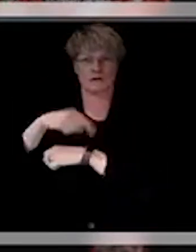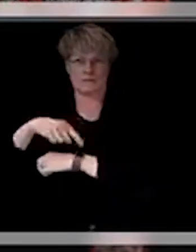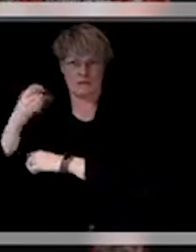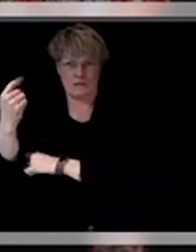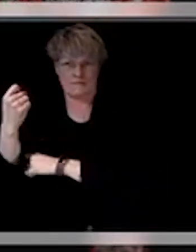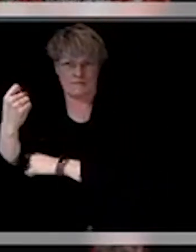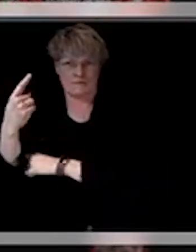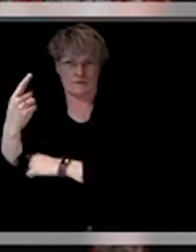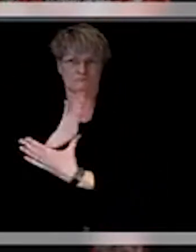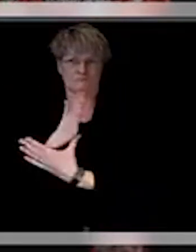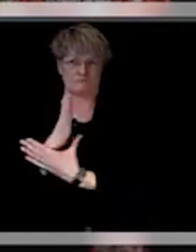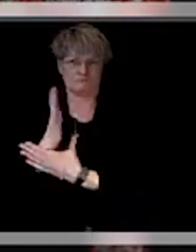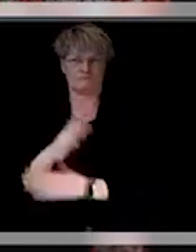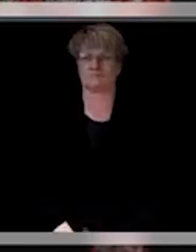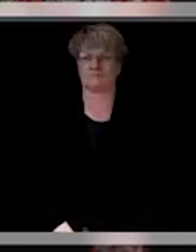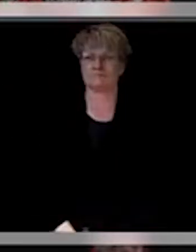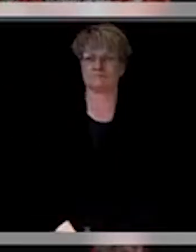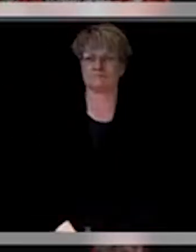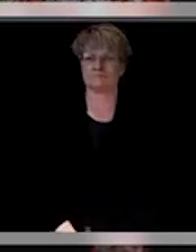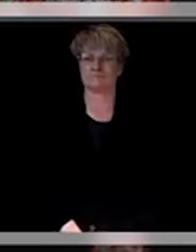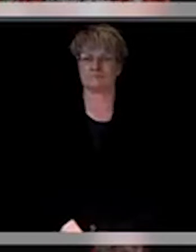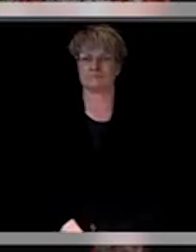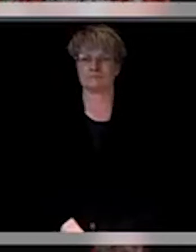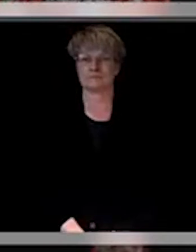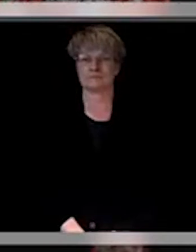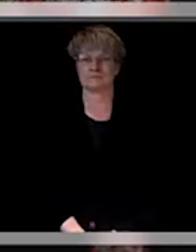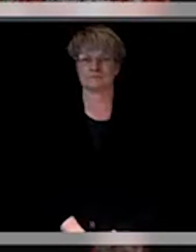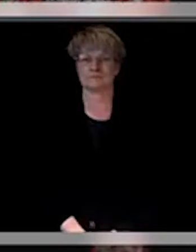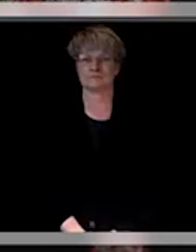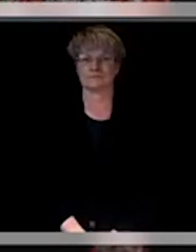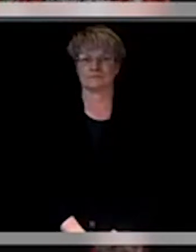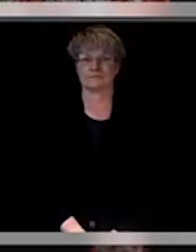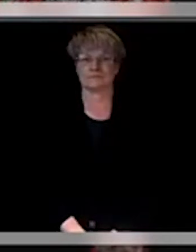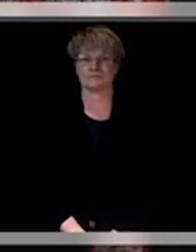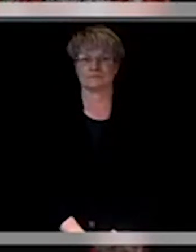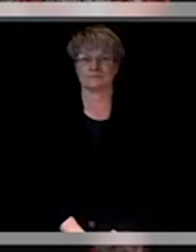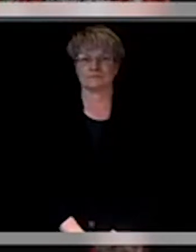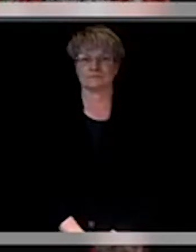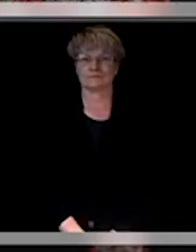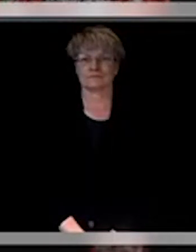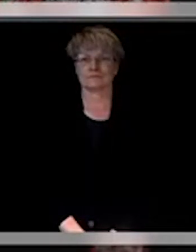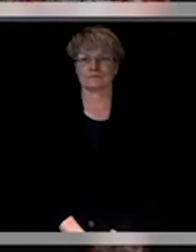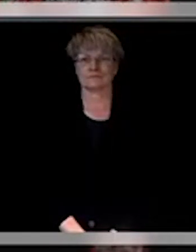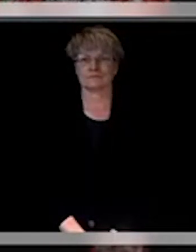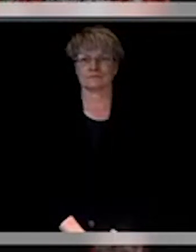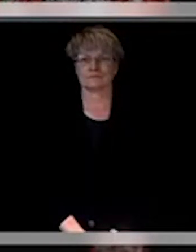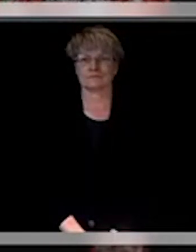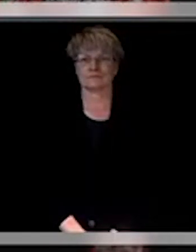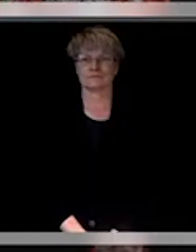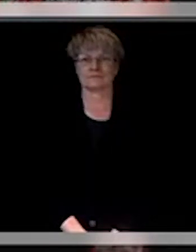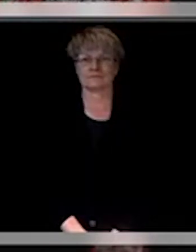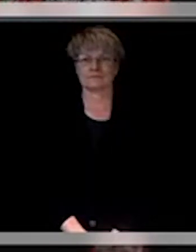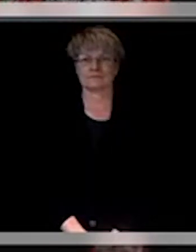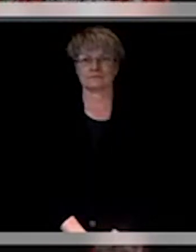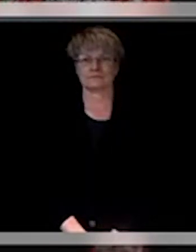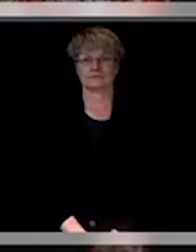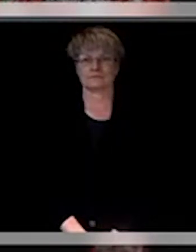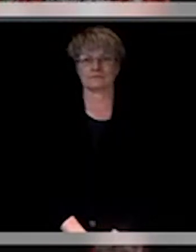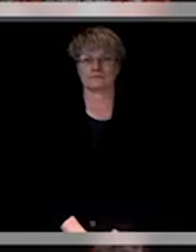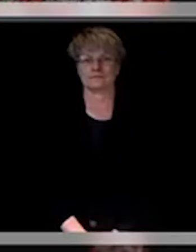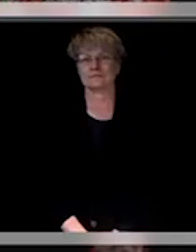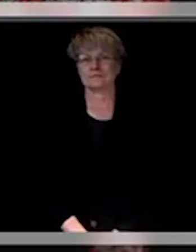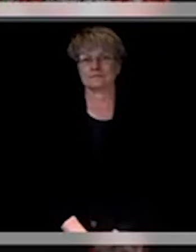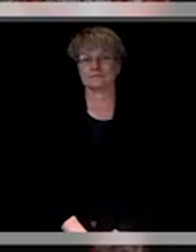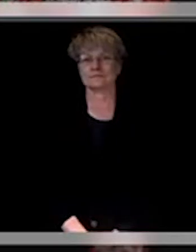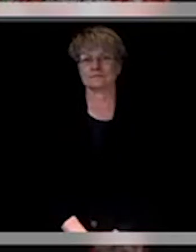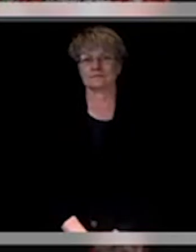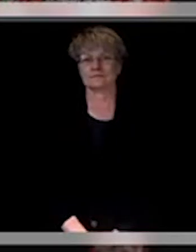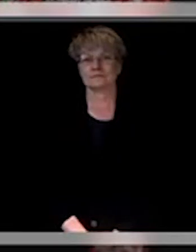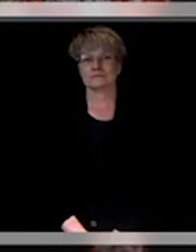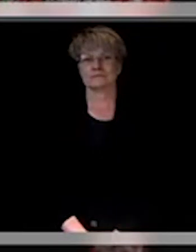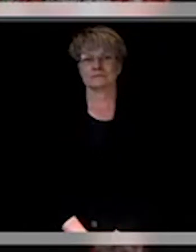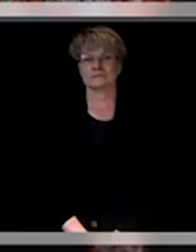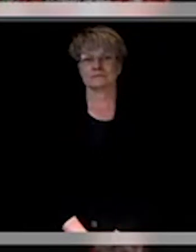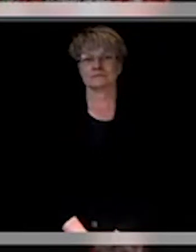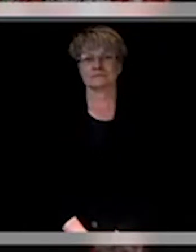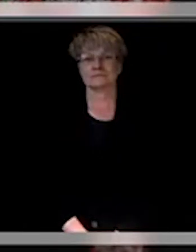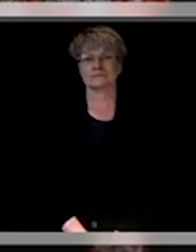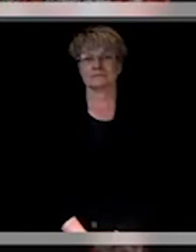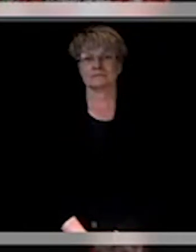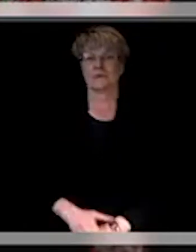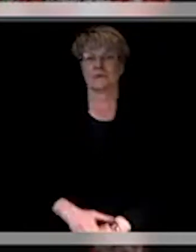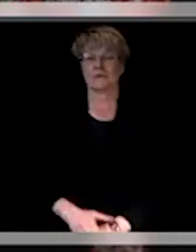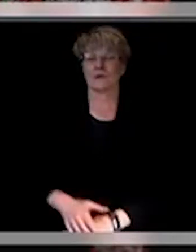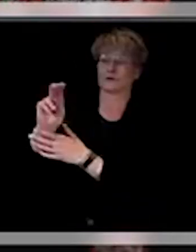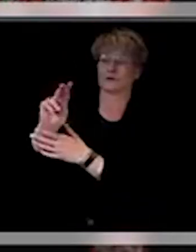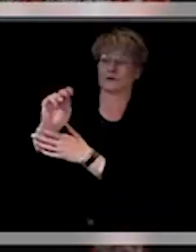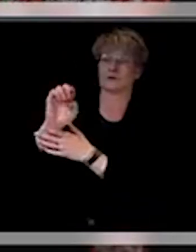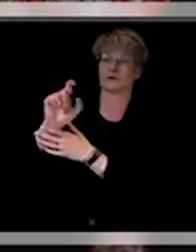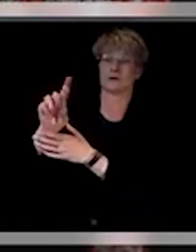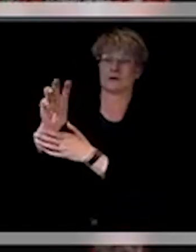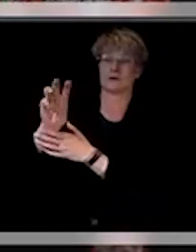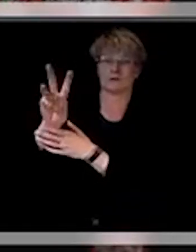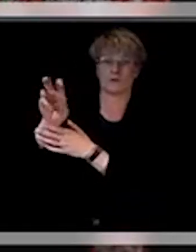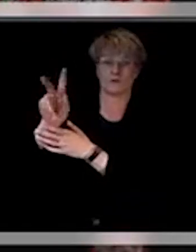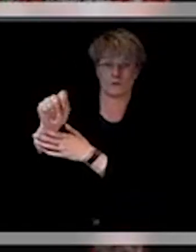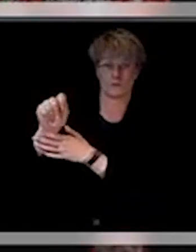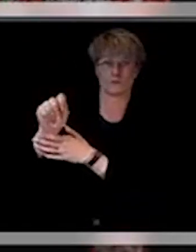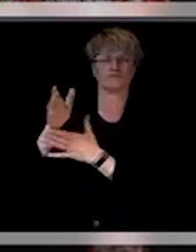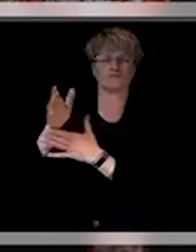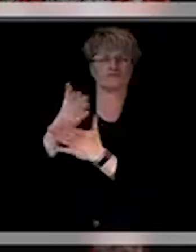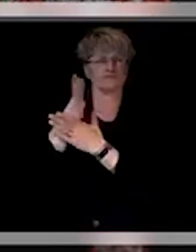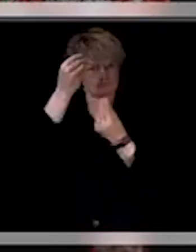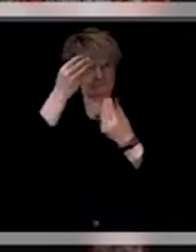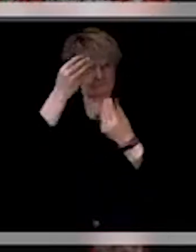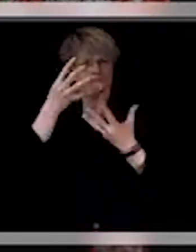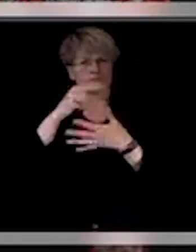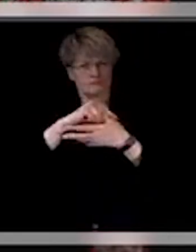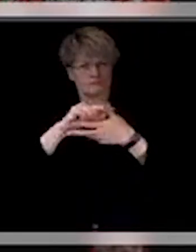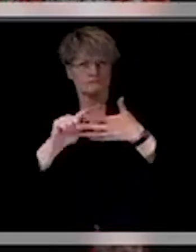I've got a few things to share. I just wanted to, once again, mention the things that the